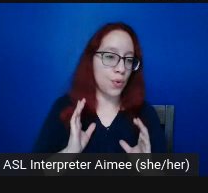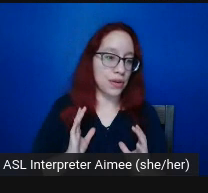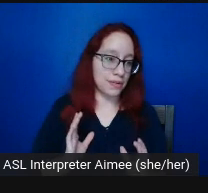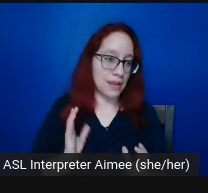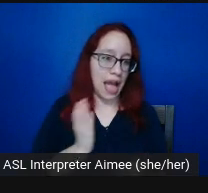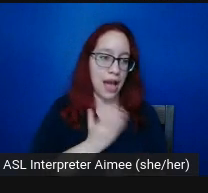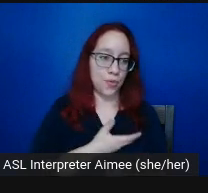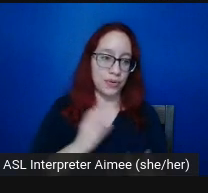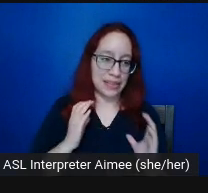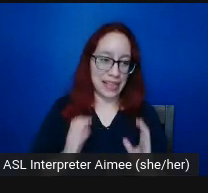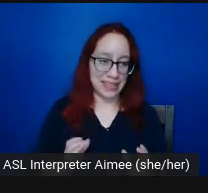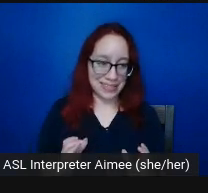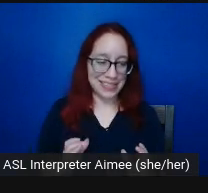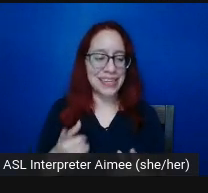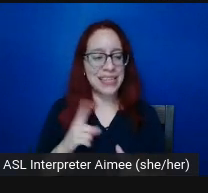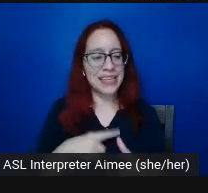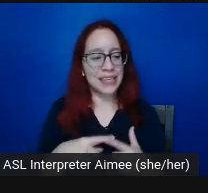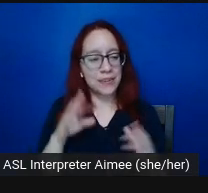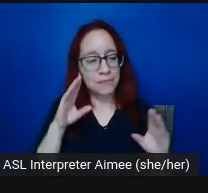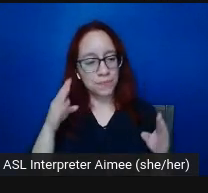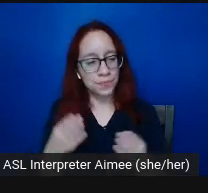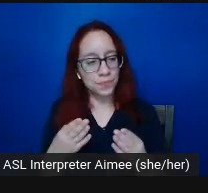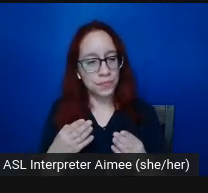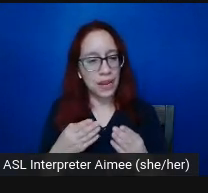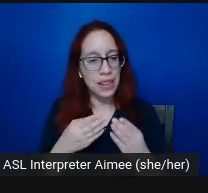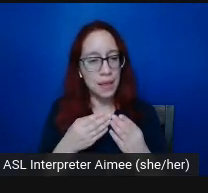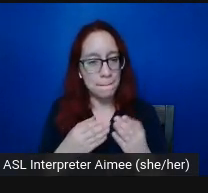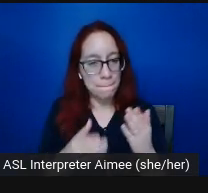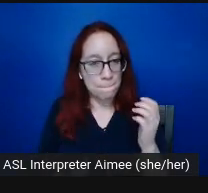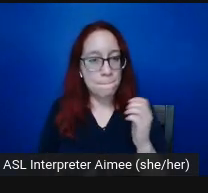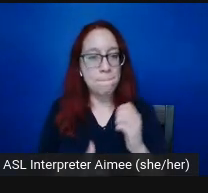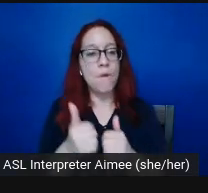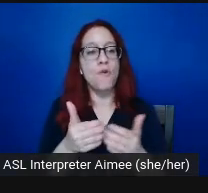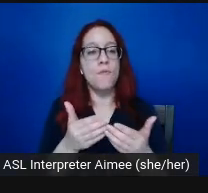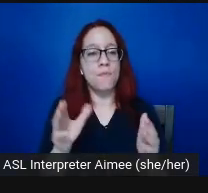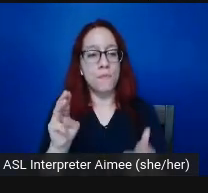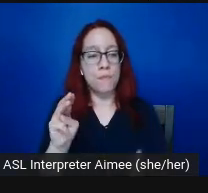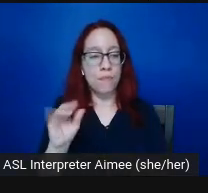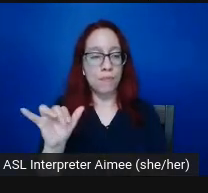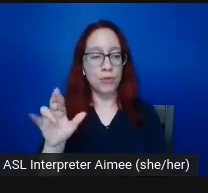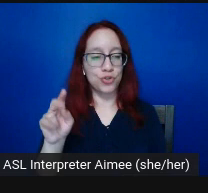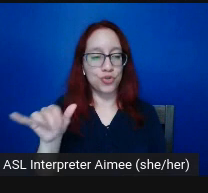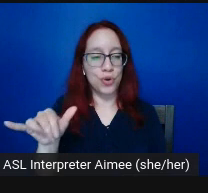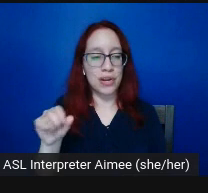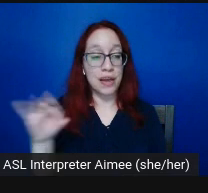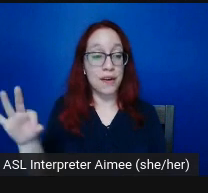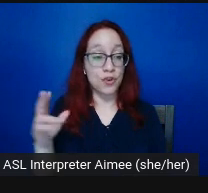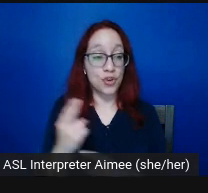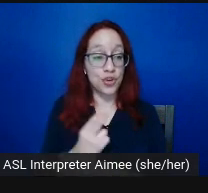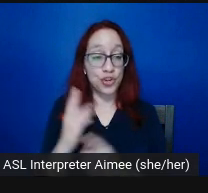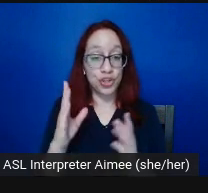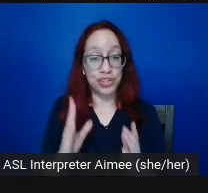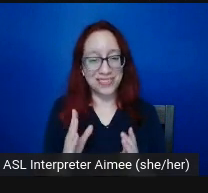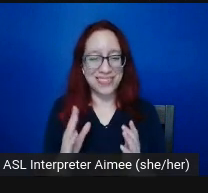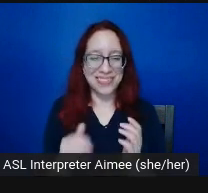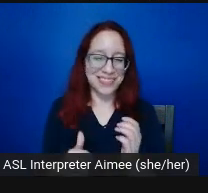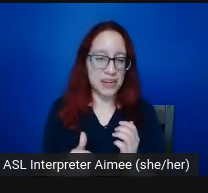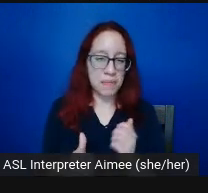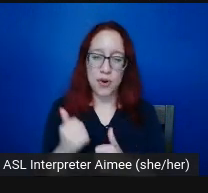Then we will focus on majority of users and as you may have guessed, majority of users will not use a screen reader.